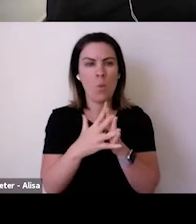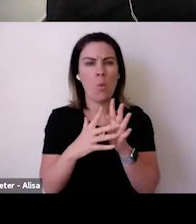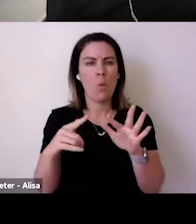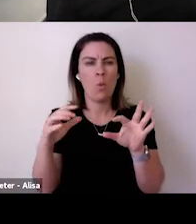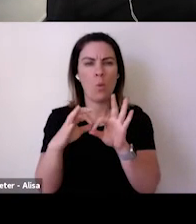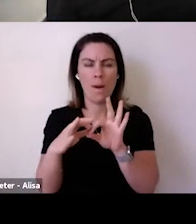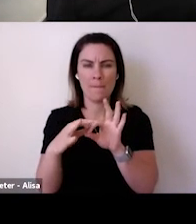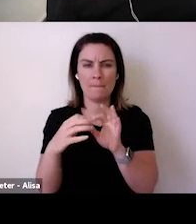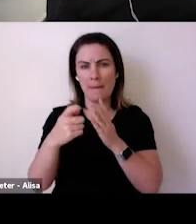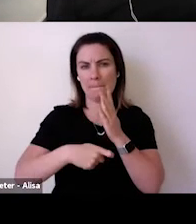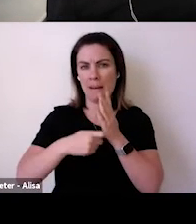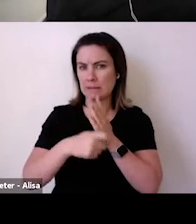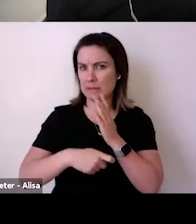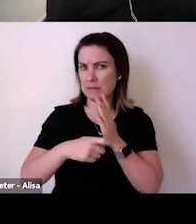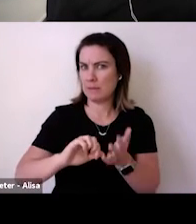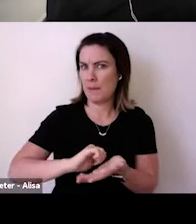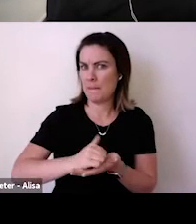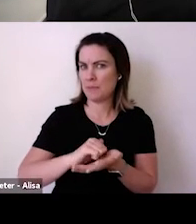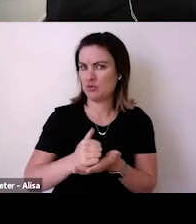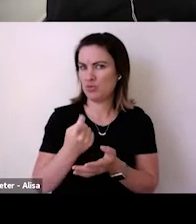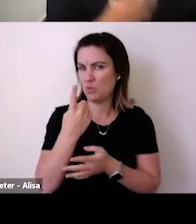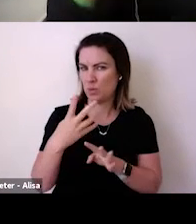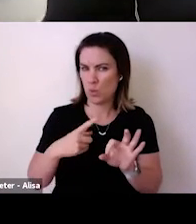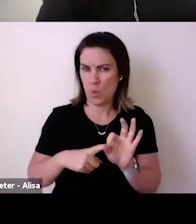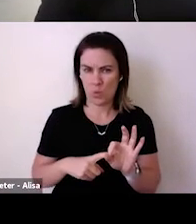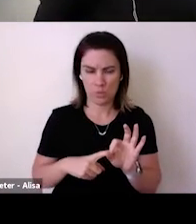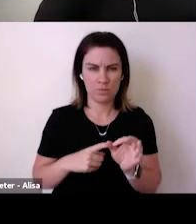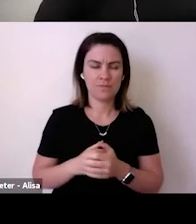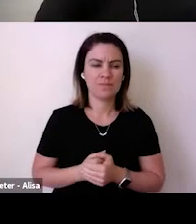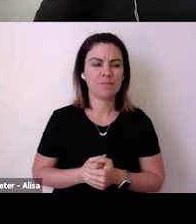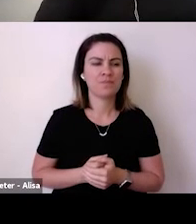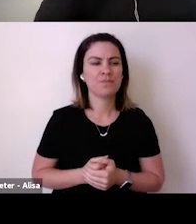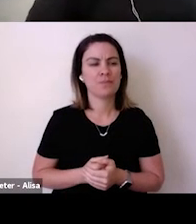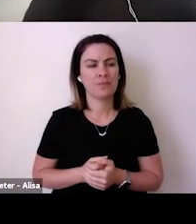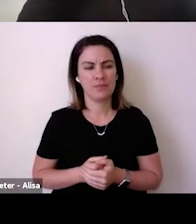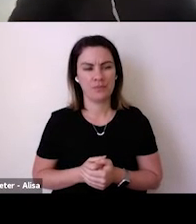publication. Curating a collection of visual arts rent work and dramatic